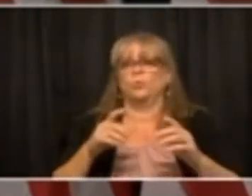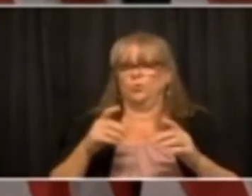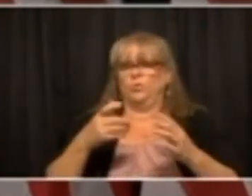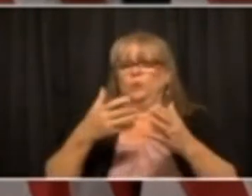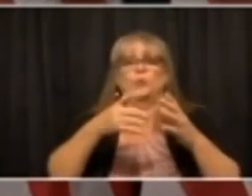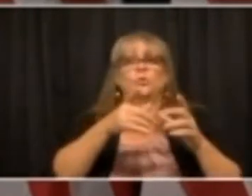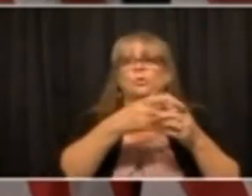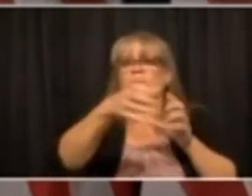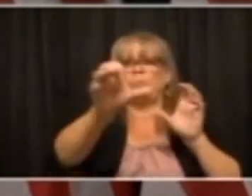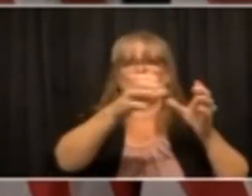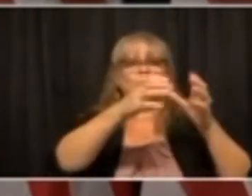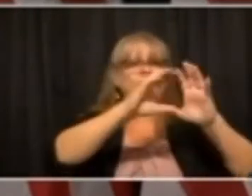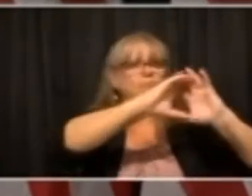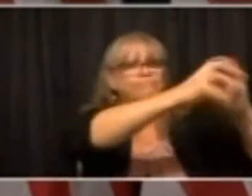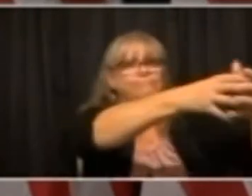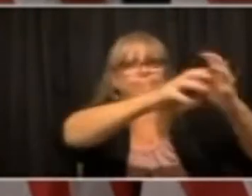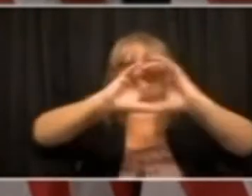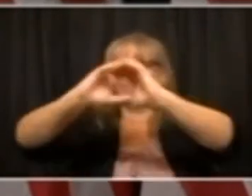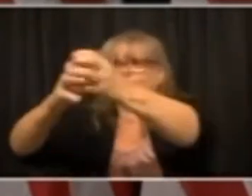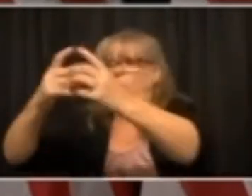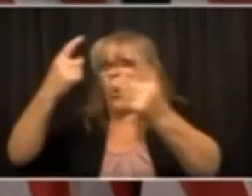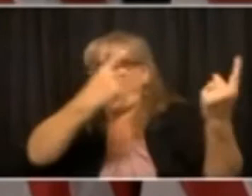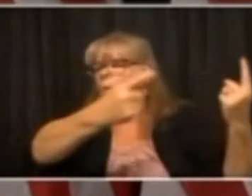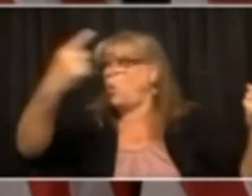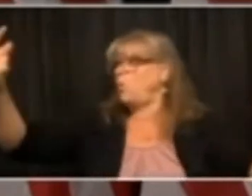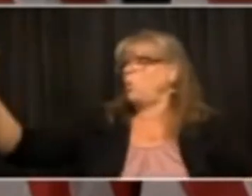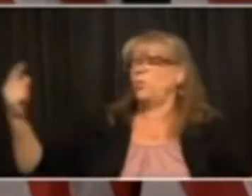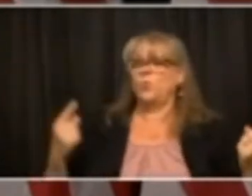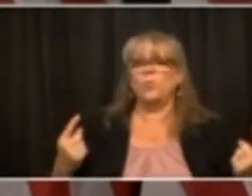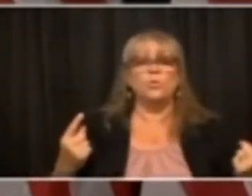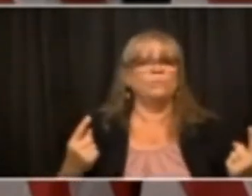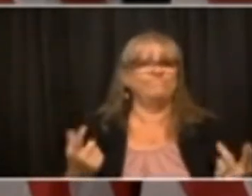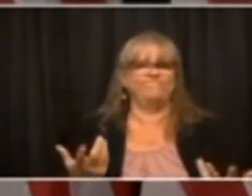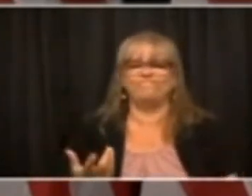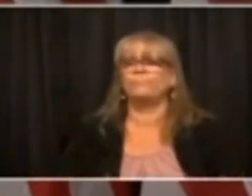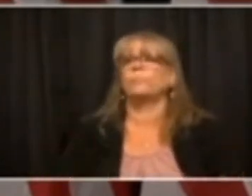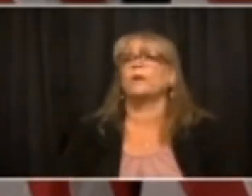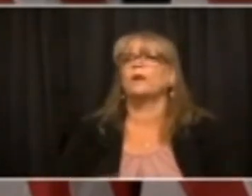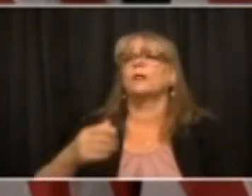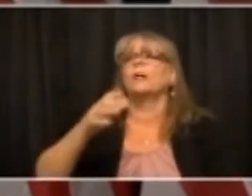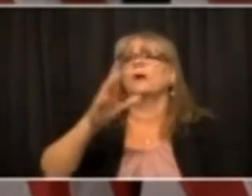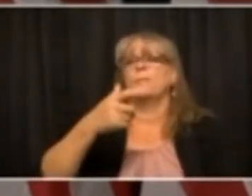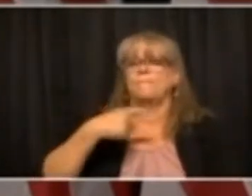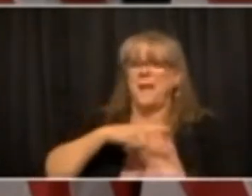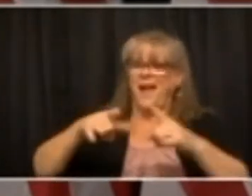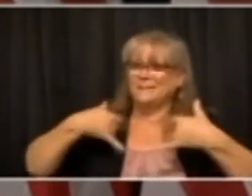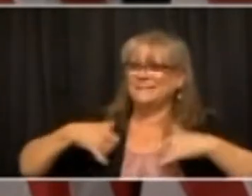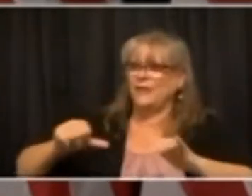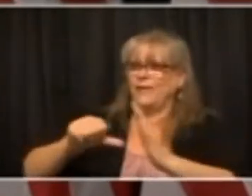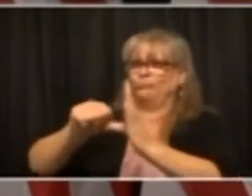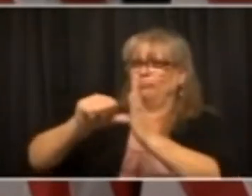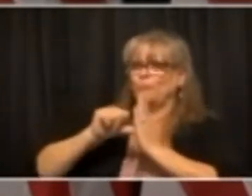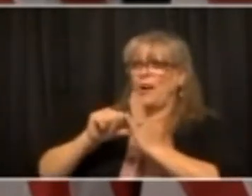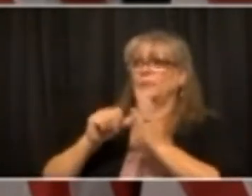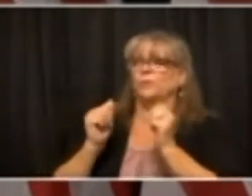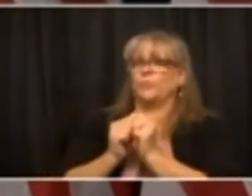um i was really impressed with some of the precautions that were made even though we were all at spike camp when it came time for food